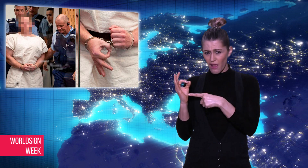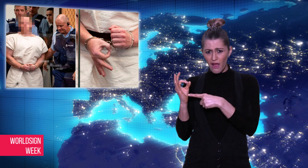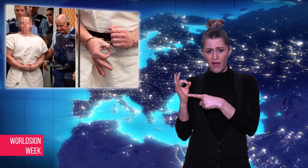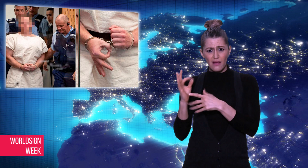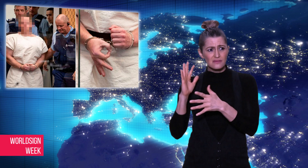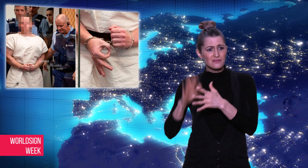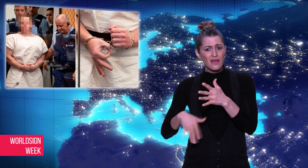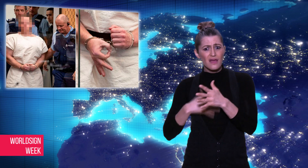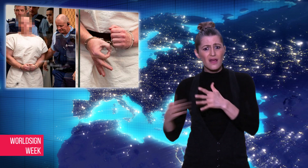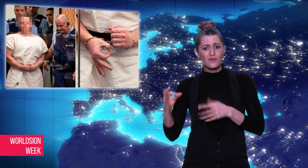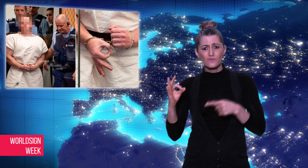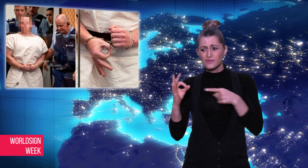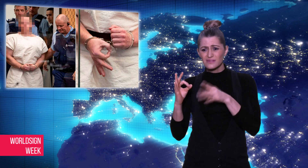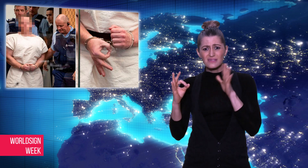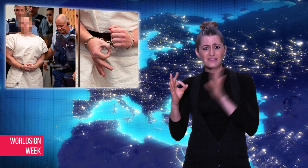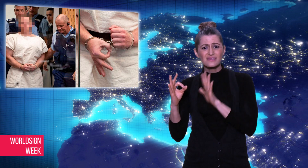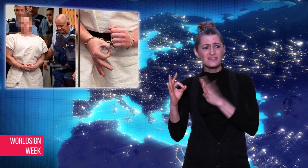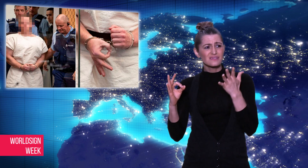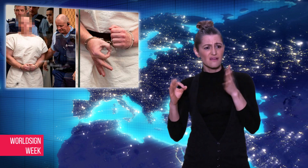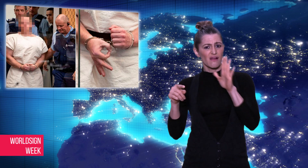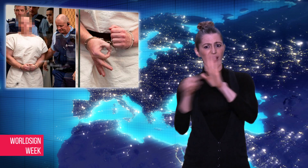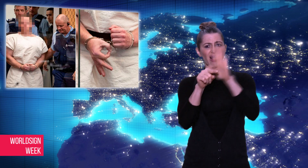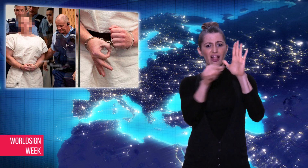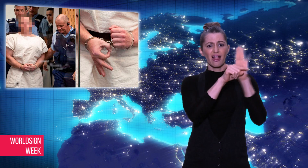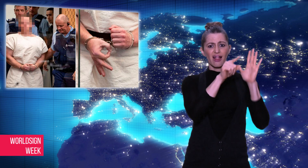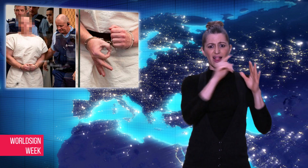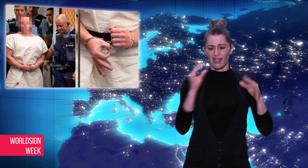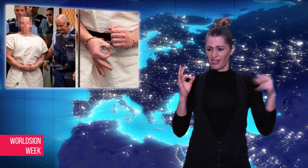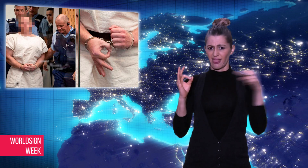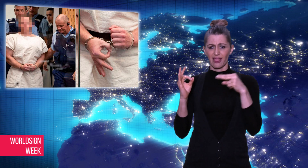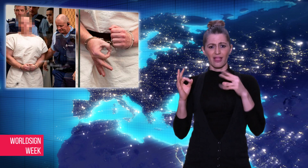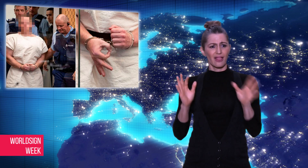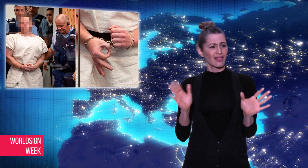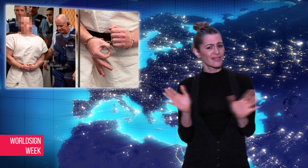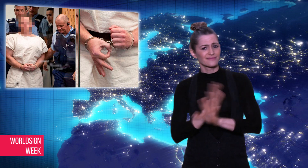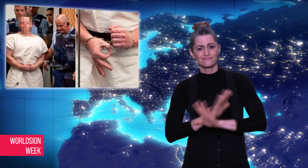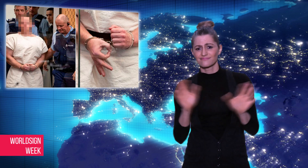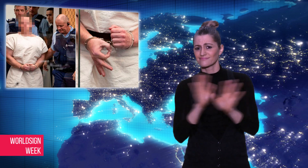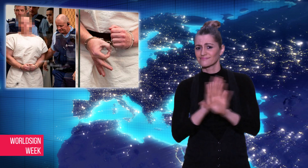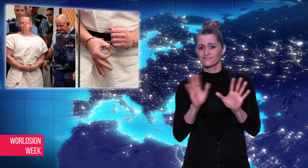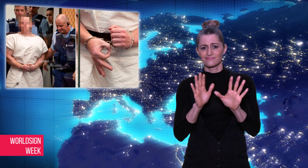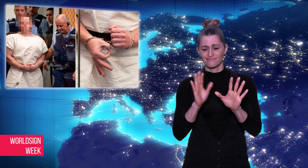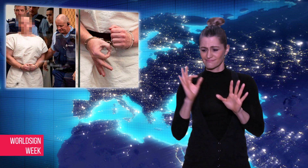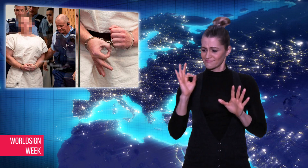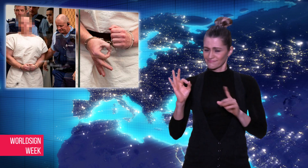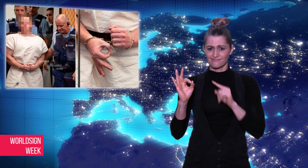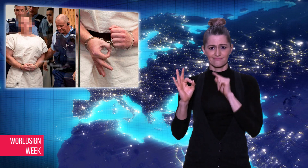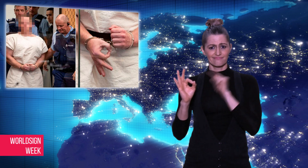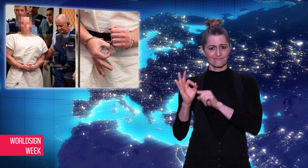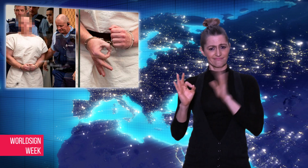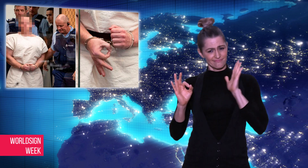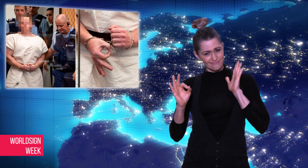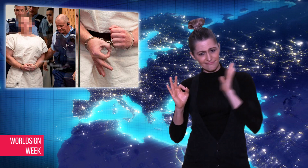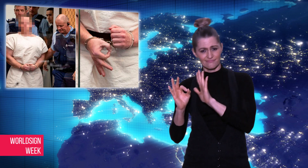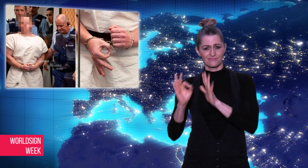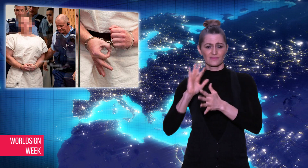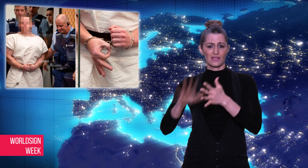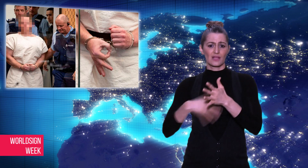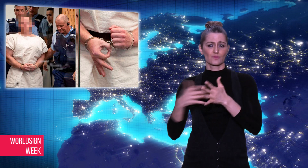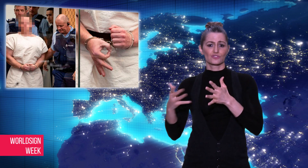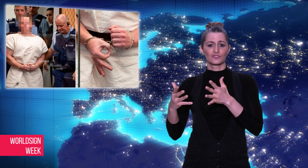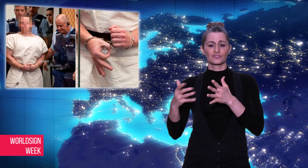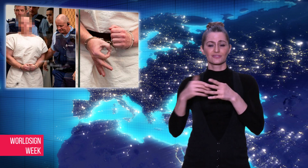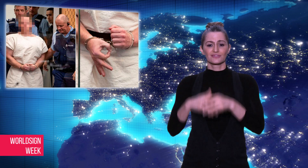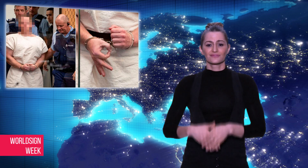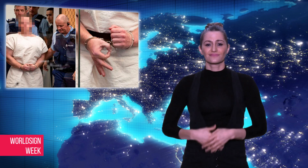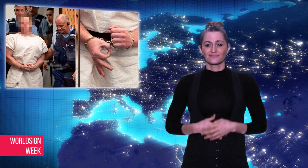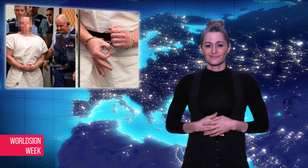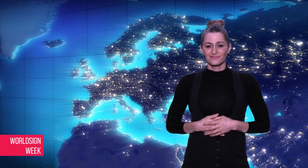negatively impact perception of sign language.